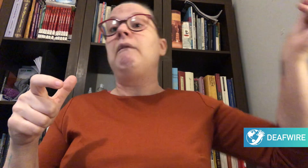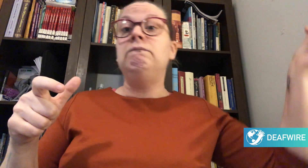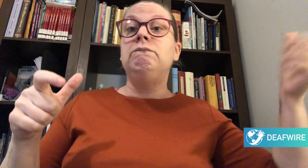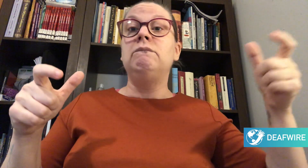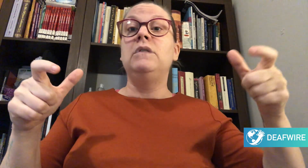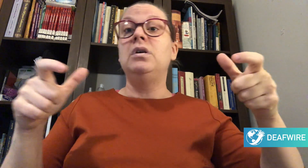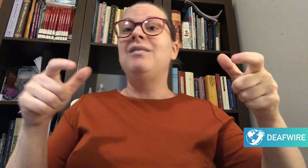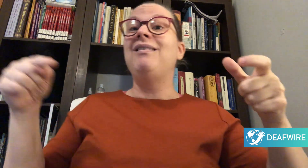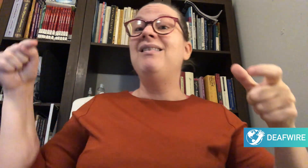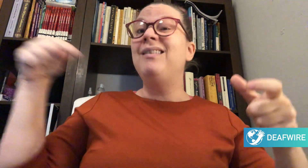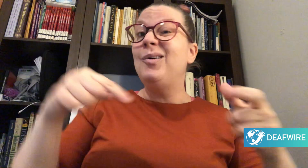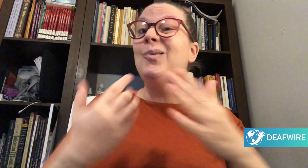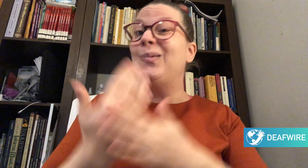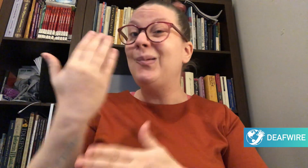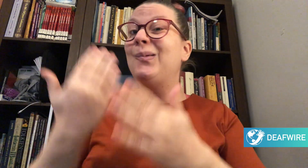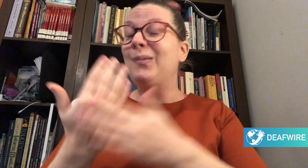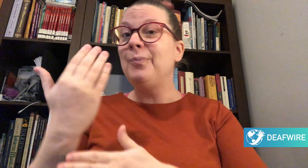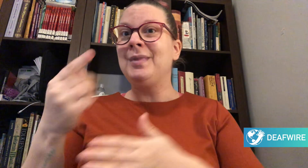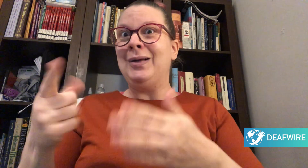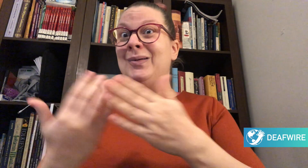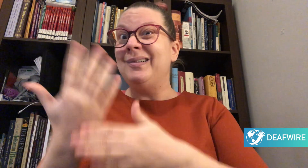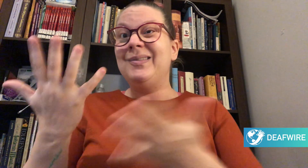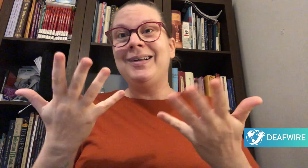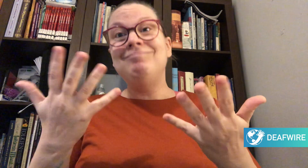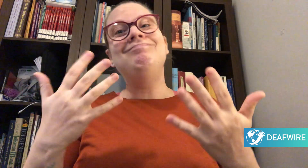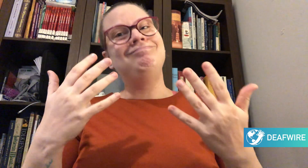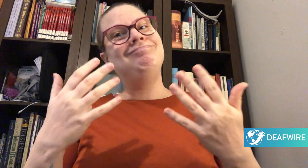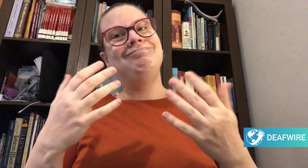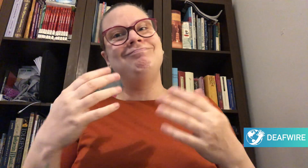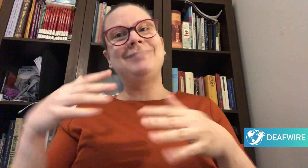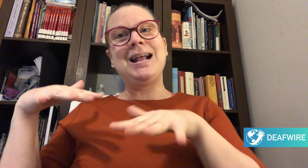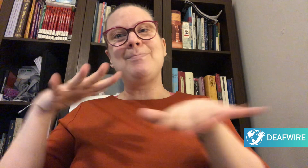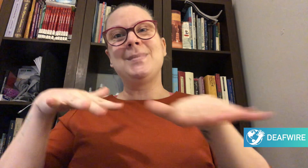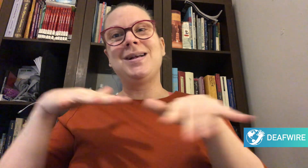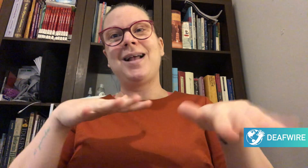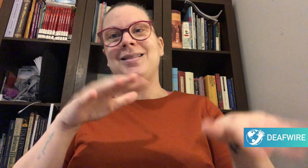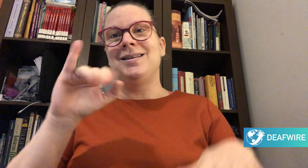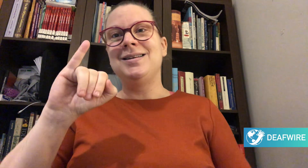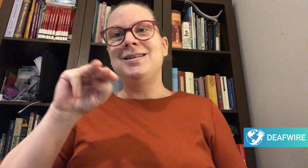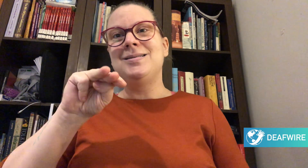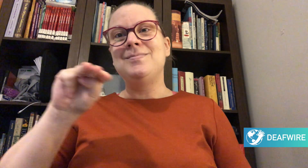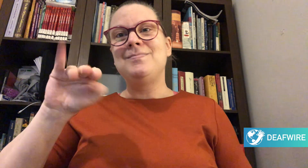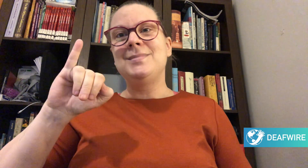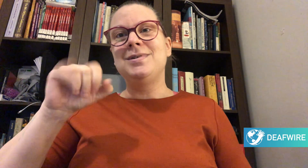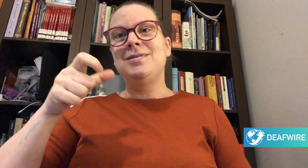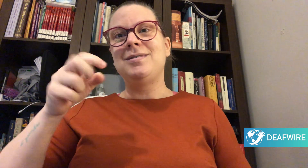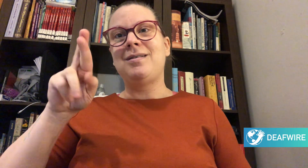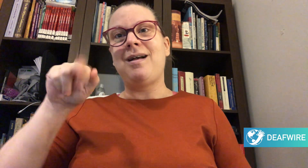join the Deaf club here. They give us a rich cultural diversity,